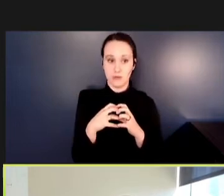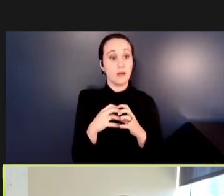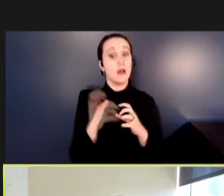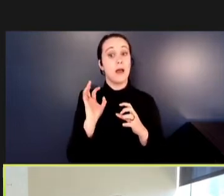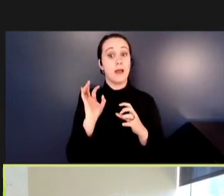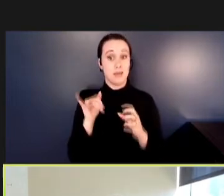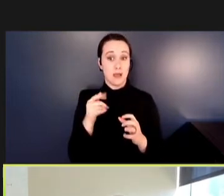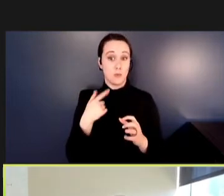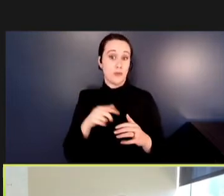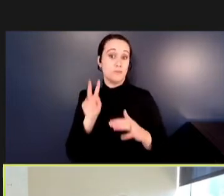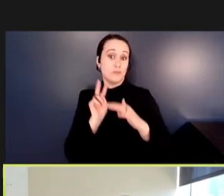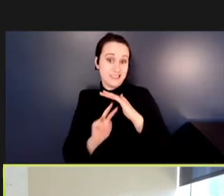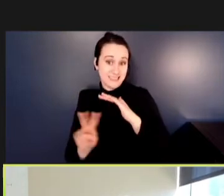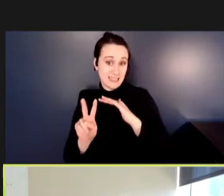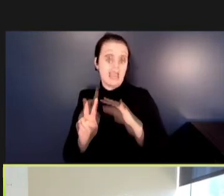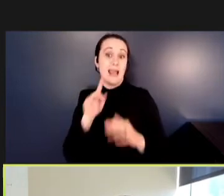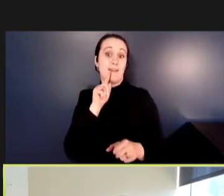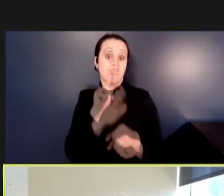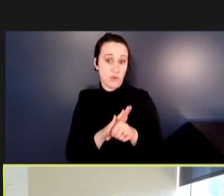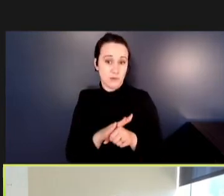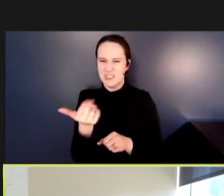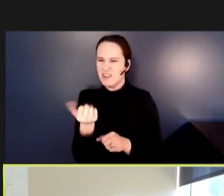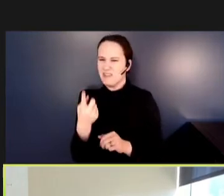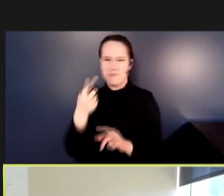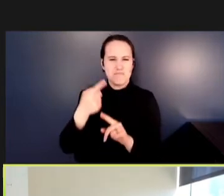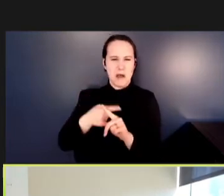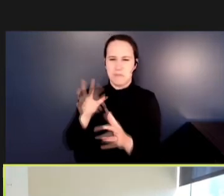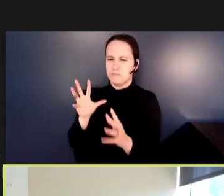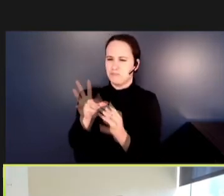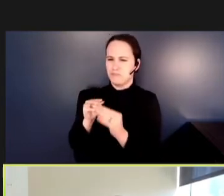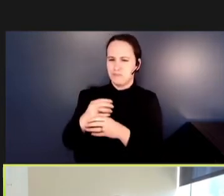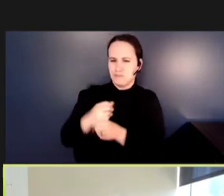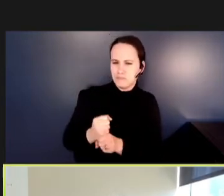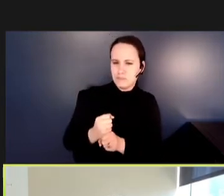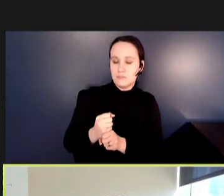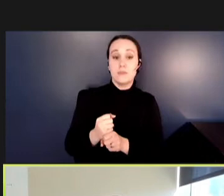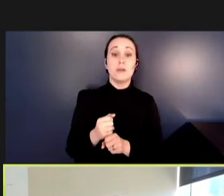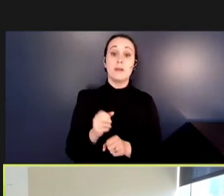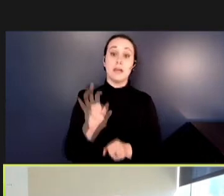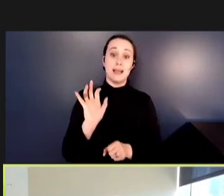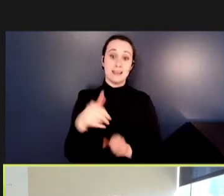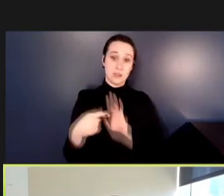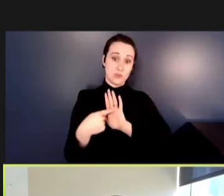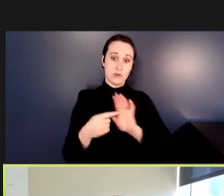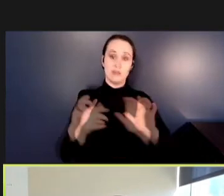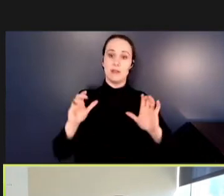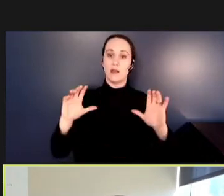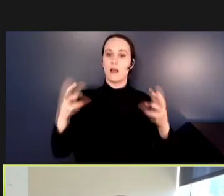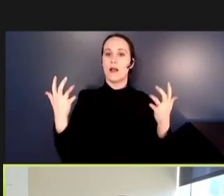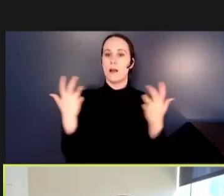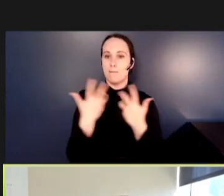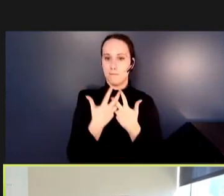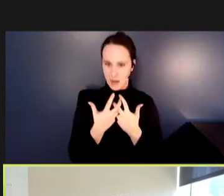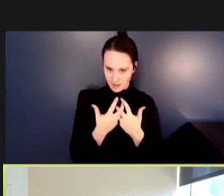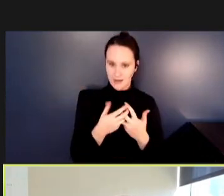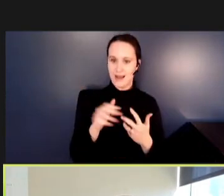a couple of months. And you're looking at the combination of AI validated mutations.